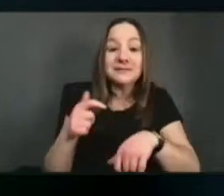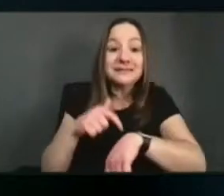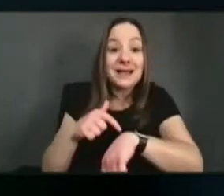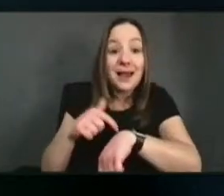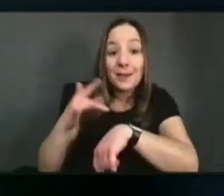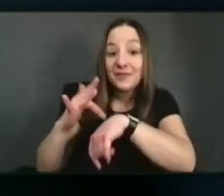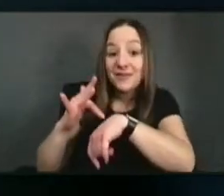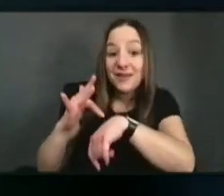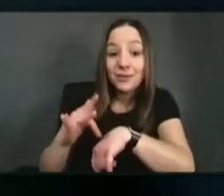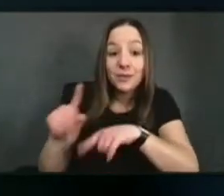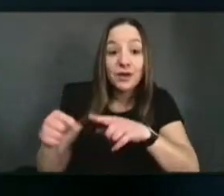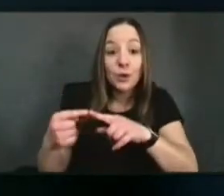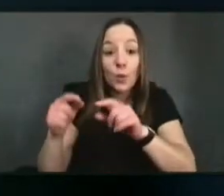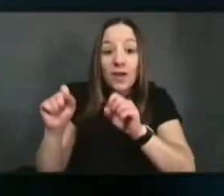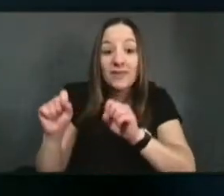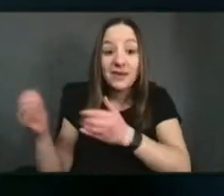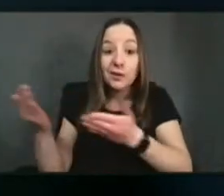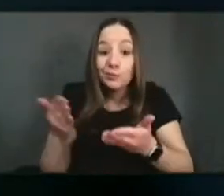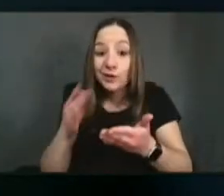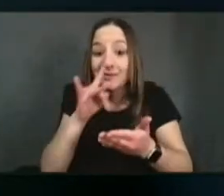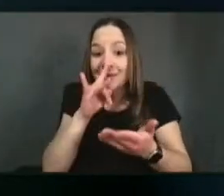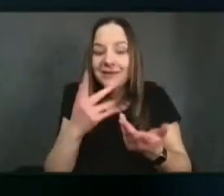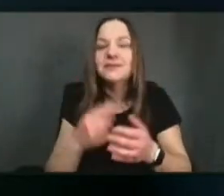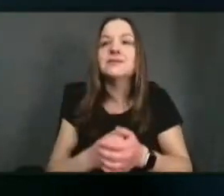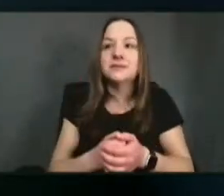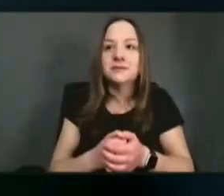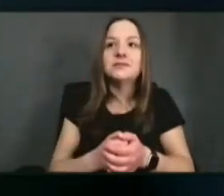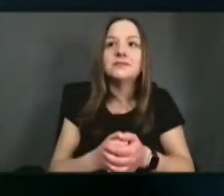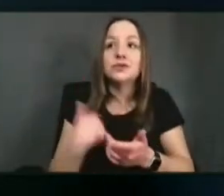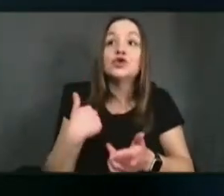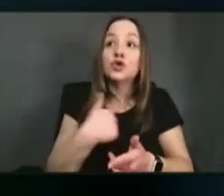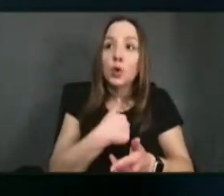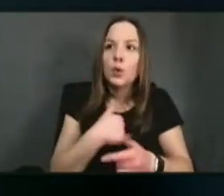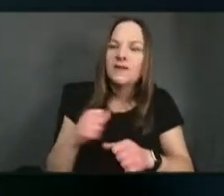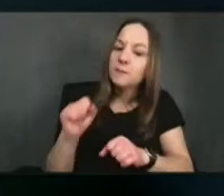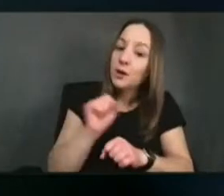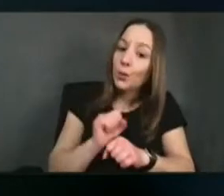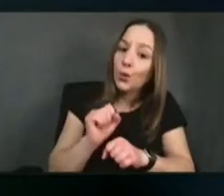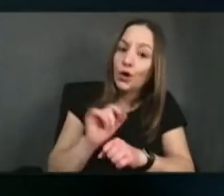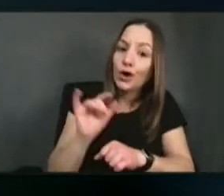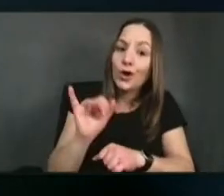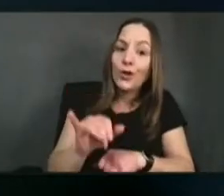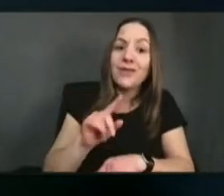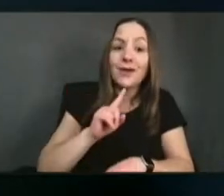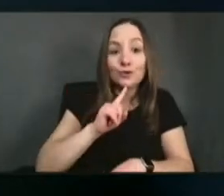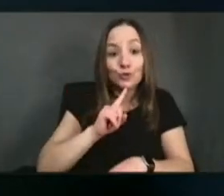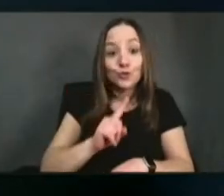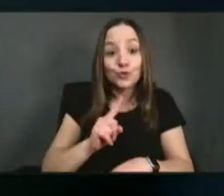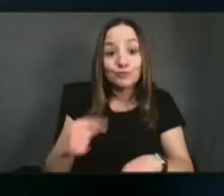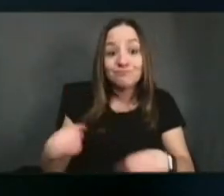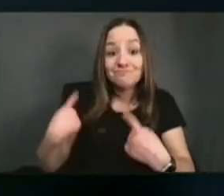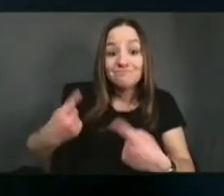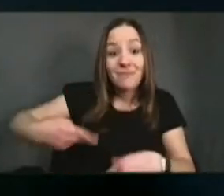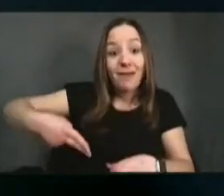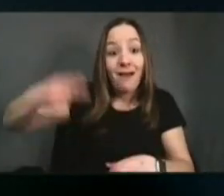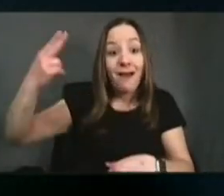or the times that the families may work in order to bring their kids in. So we've wked that